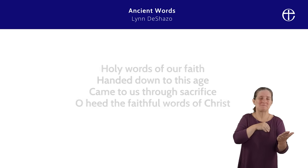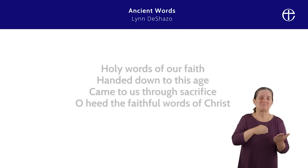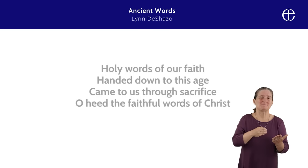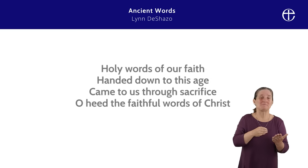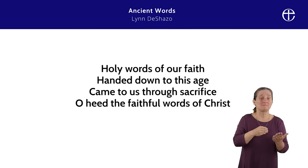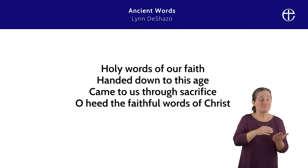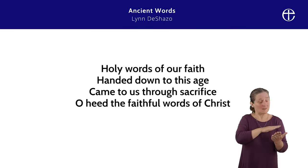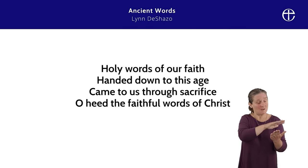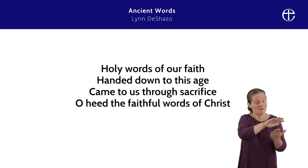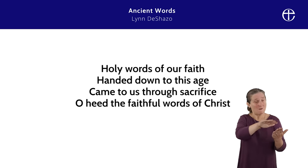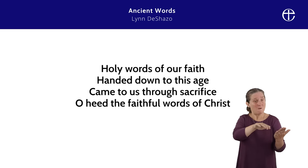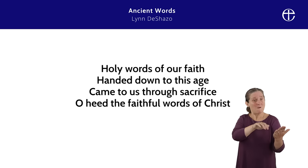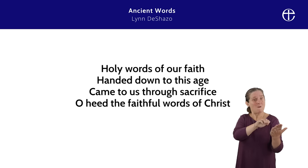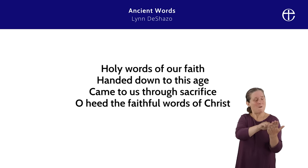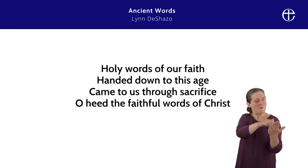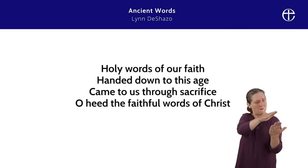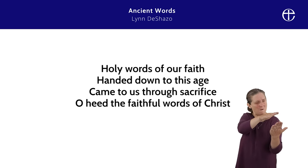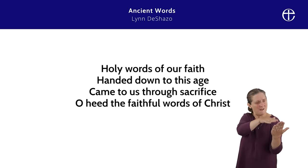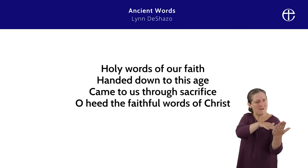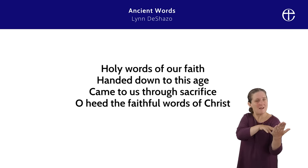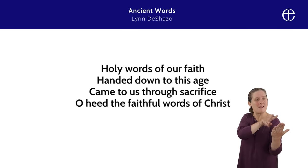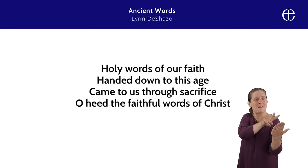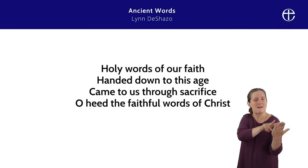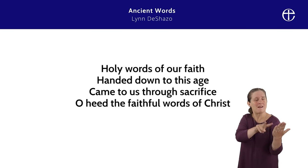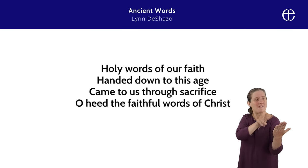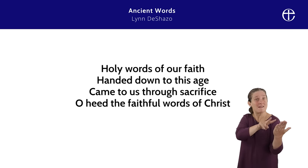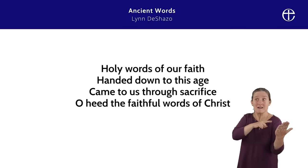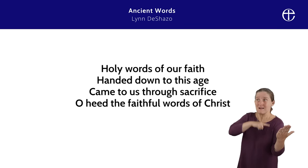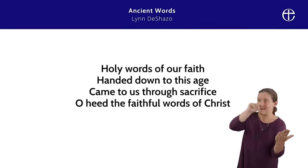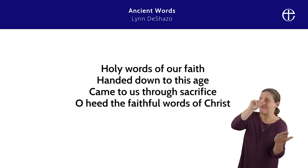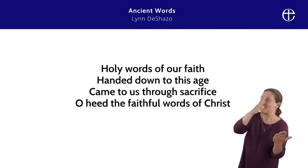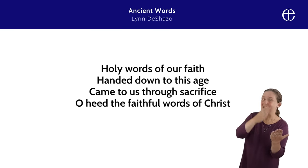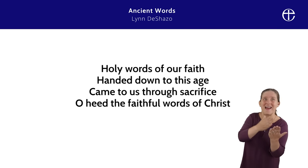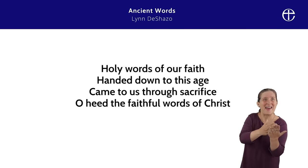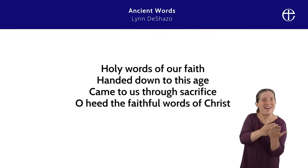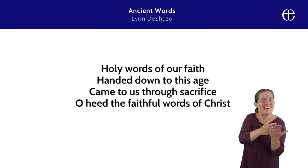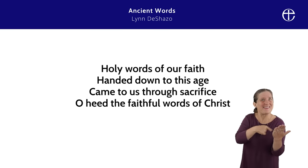Holy words of our faith